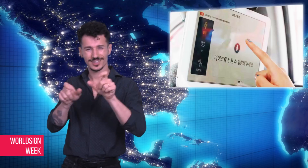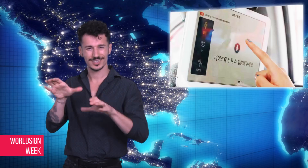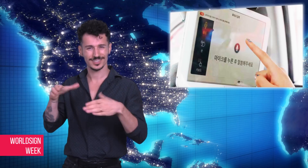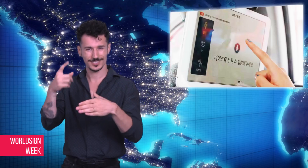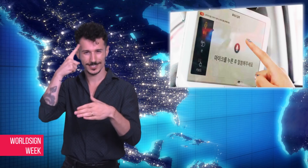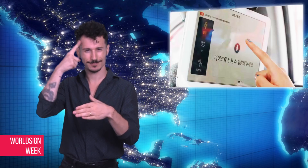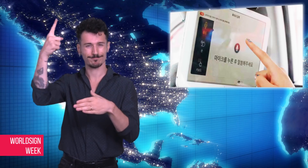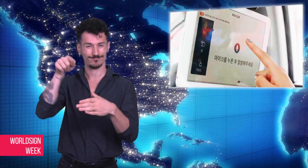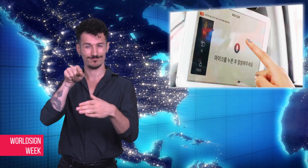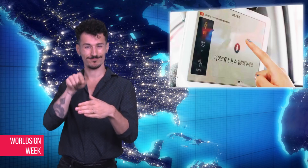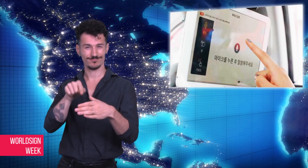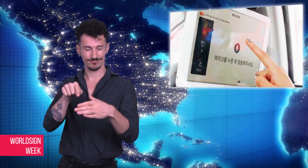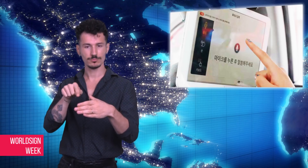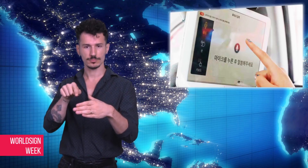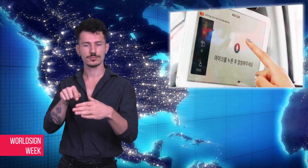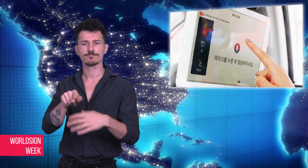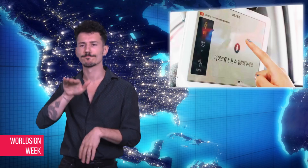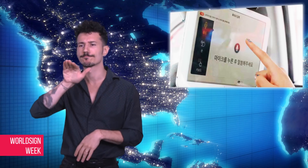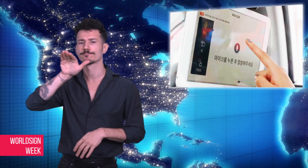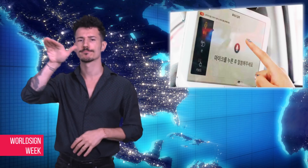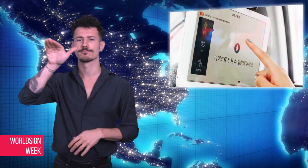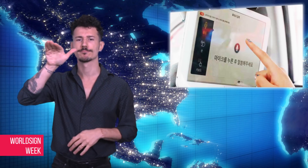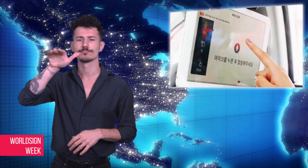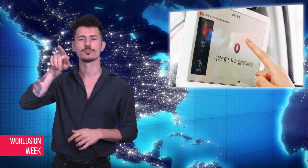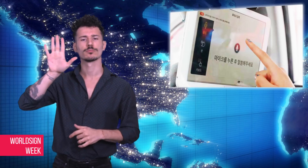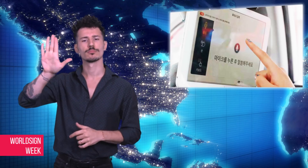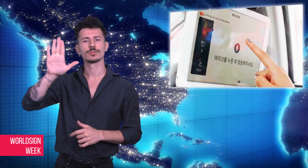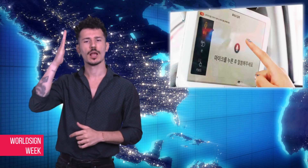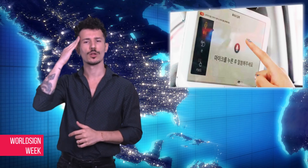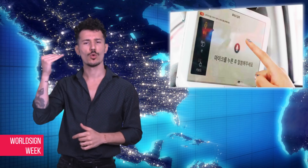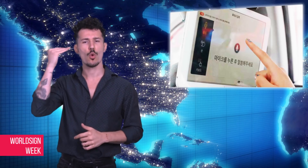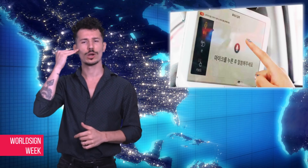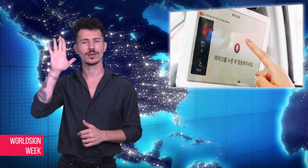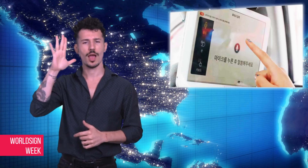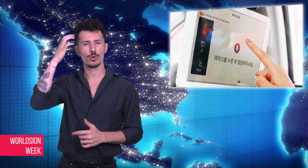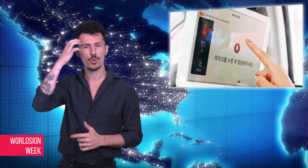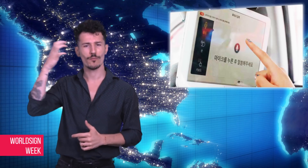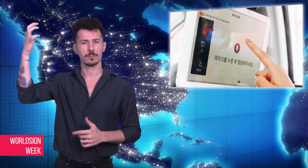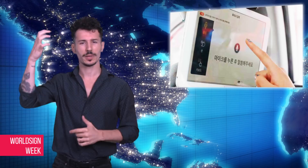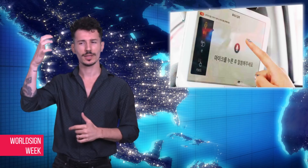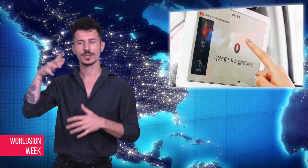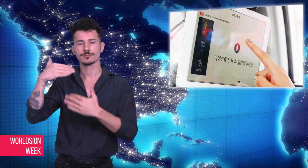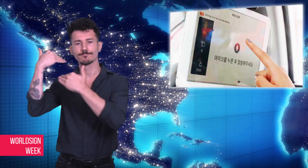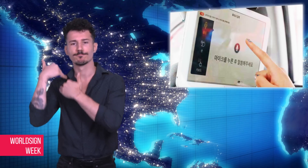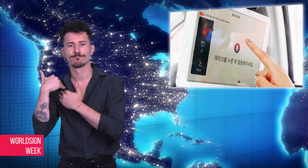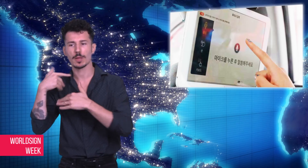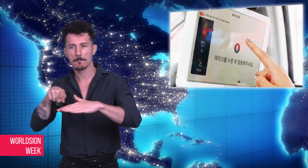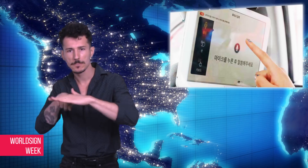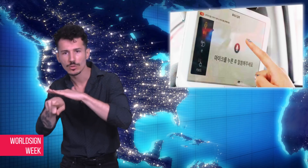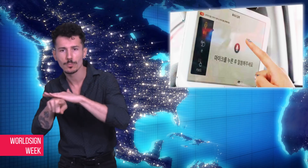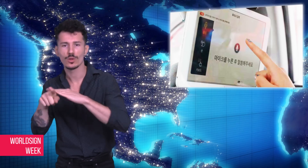student venture consulted with Seoul Metropolitan Government and Korea